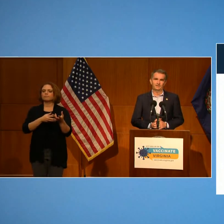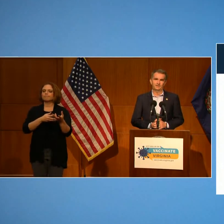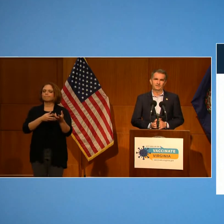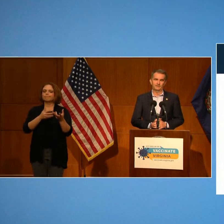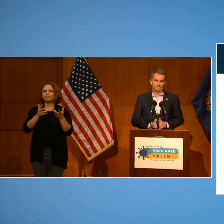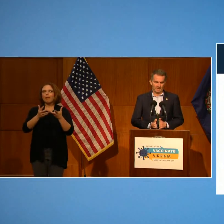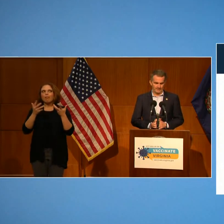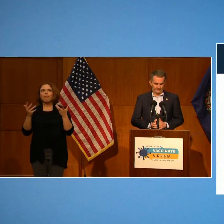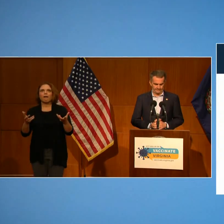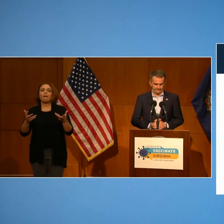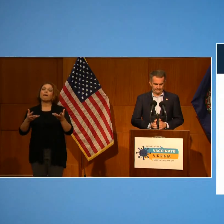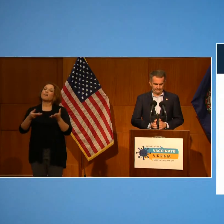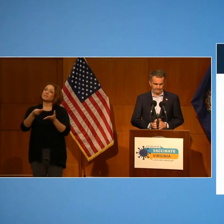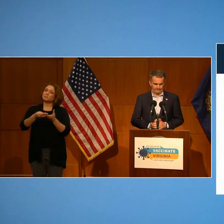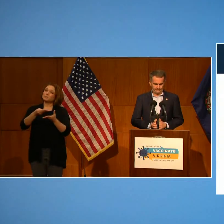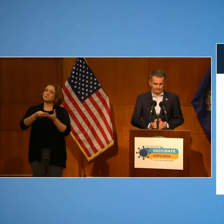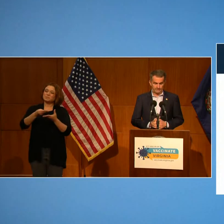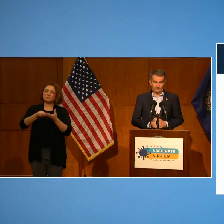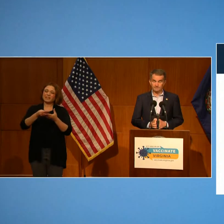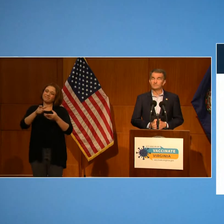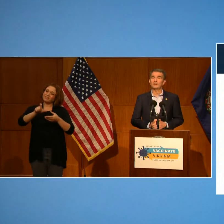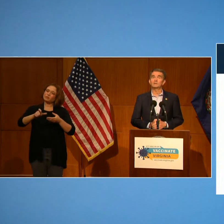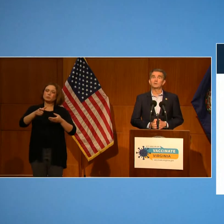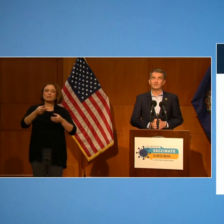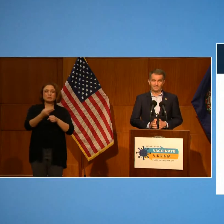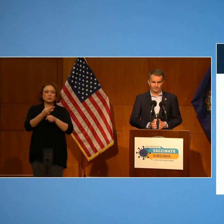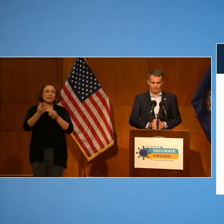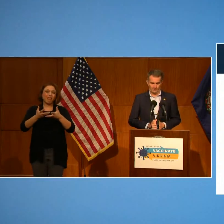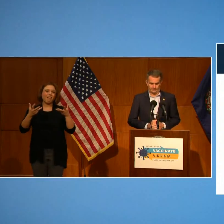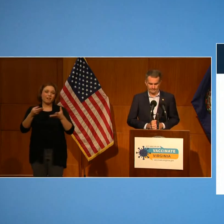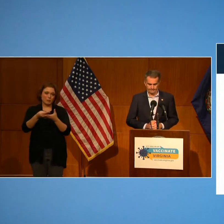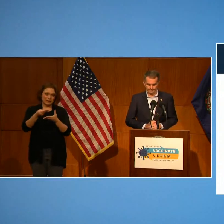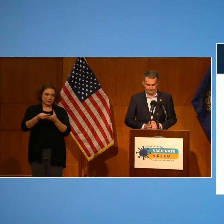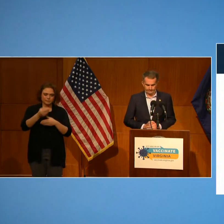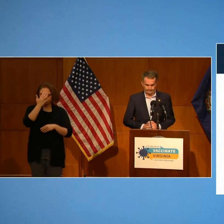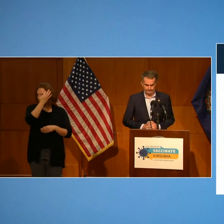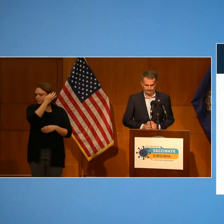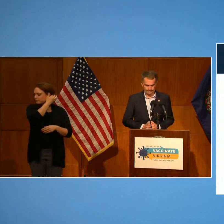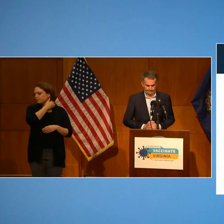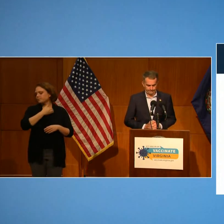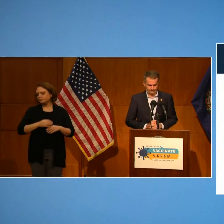AND YOU ARE COSTING EVERYONE A